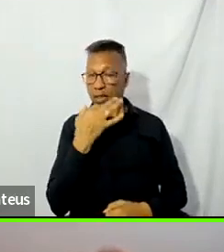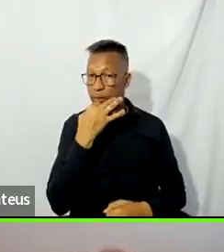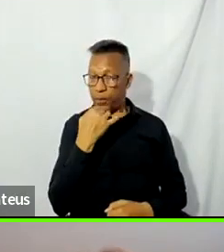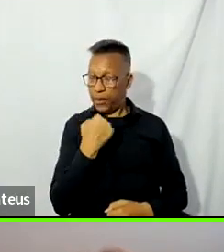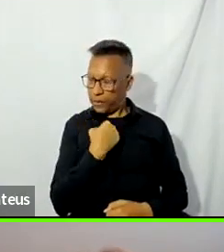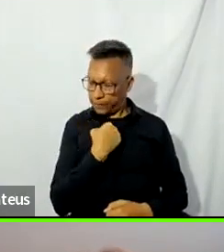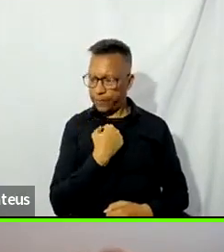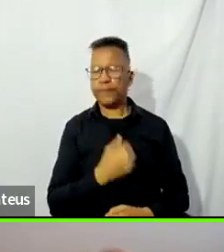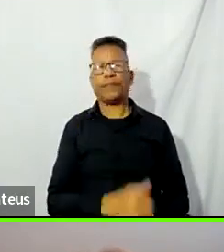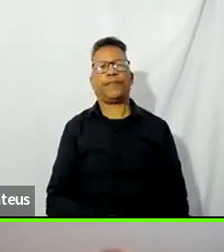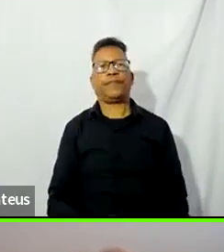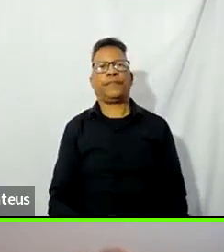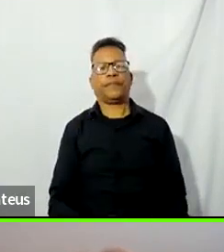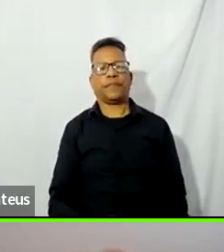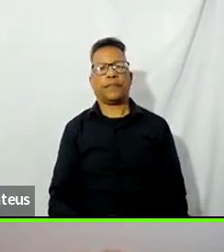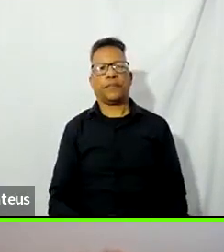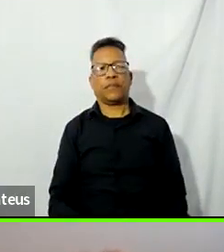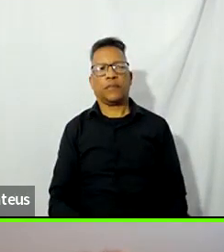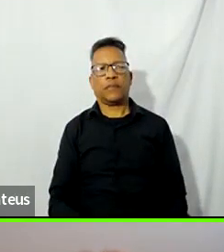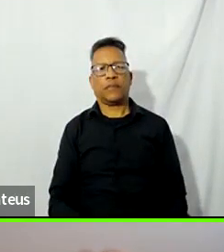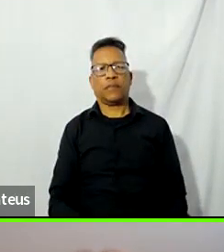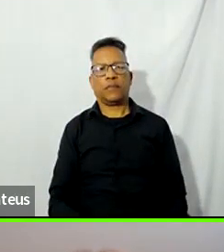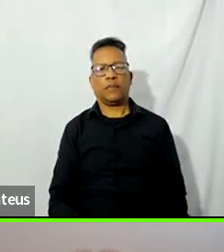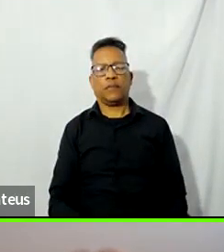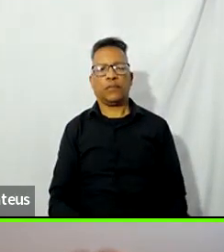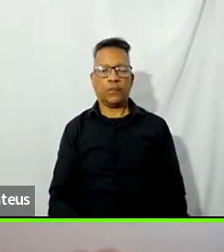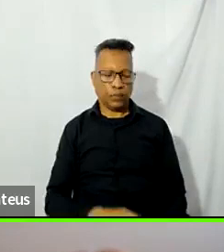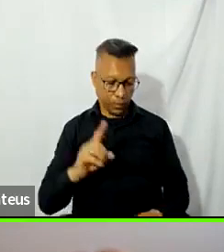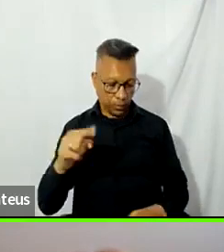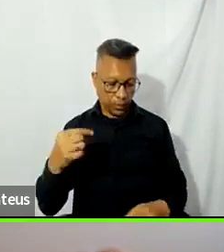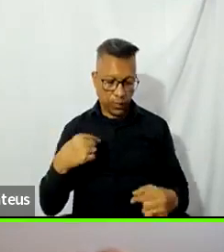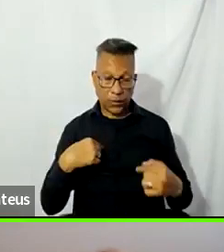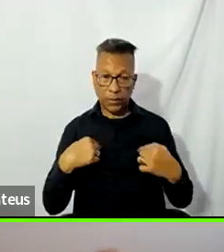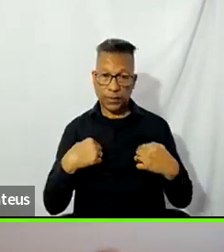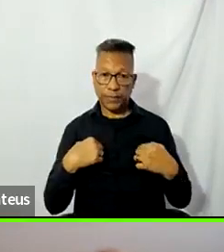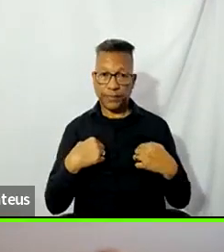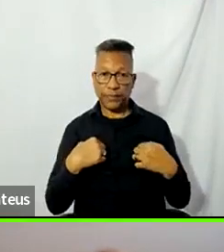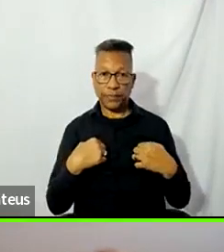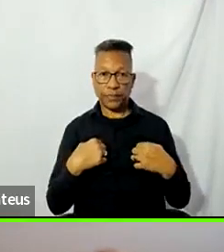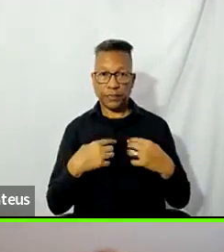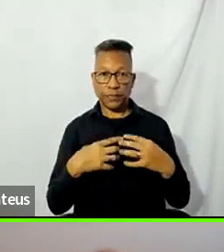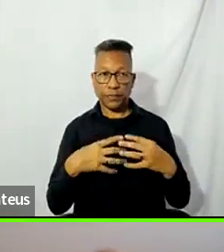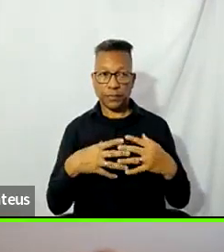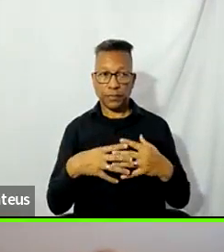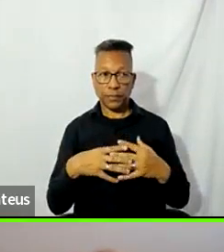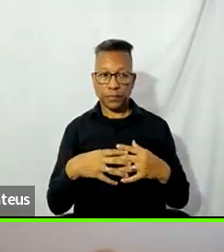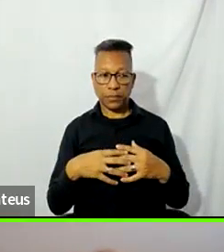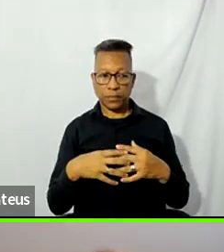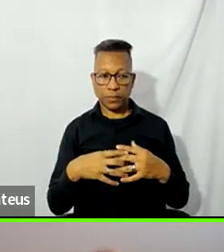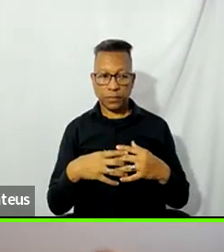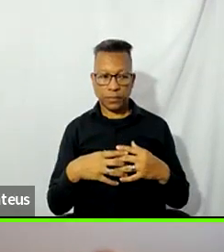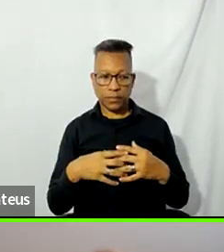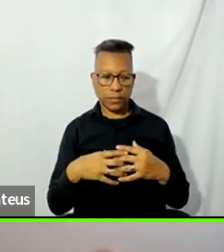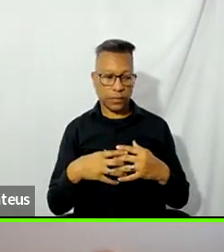that the the issue the issue is for me.